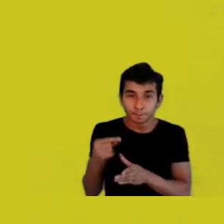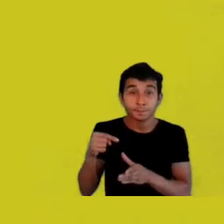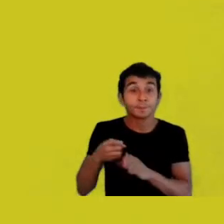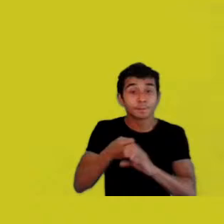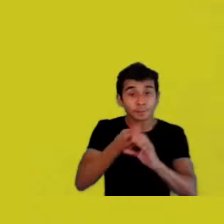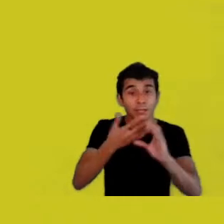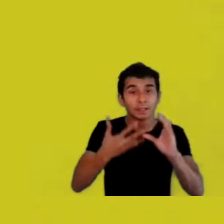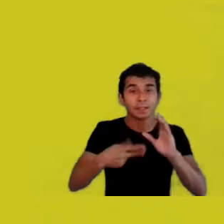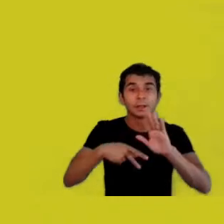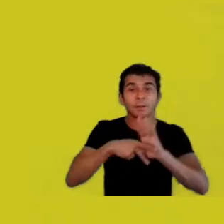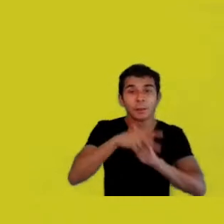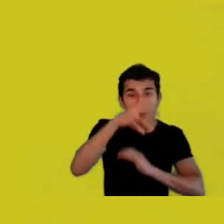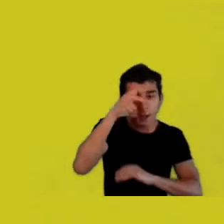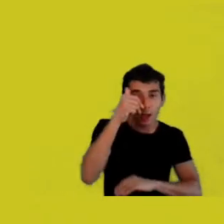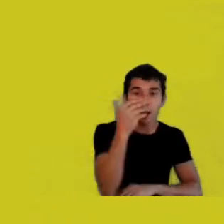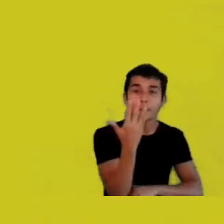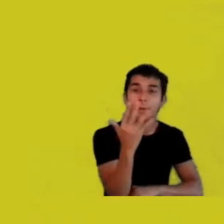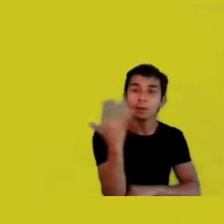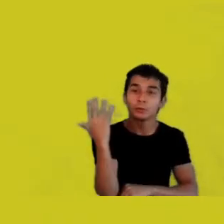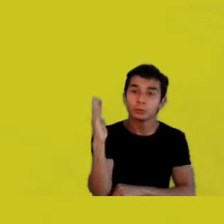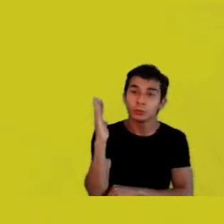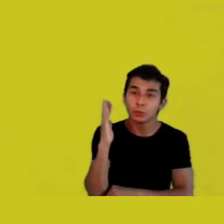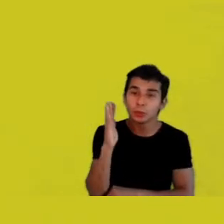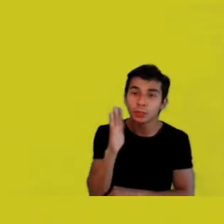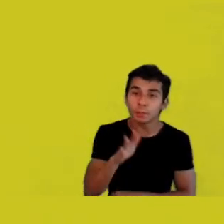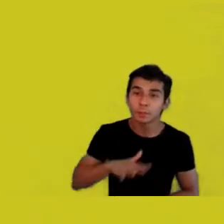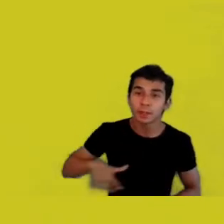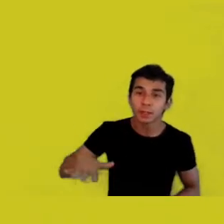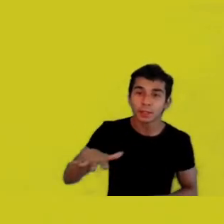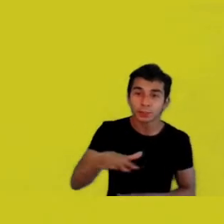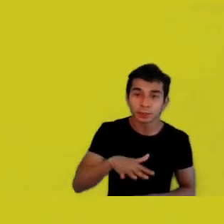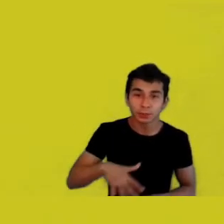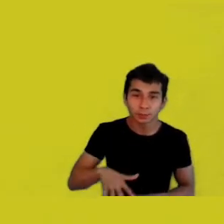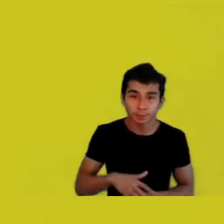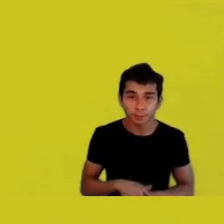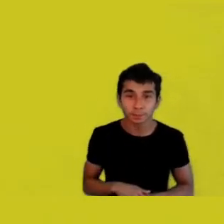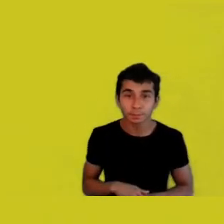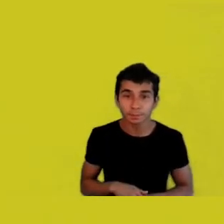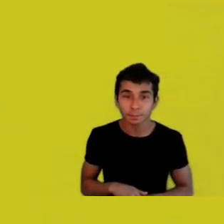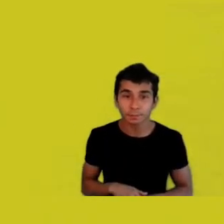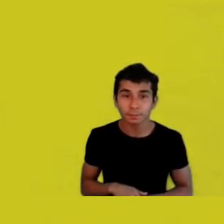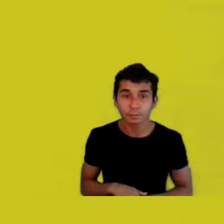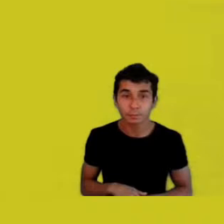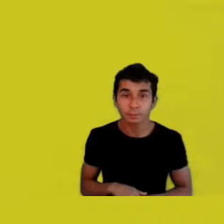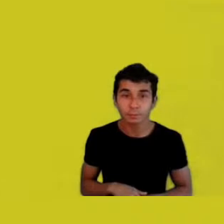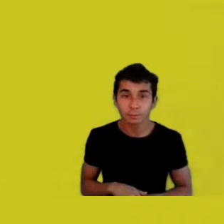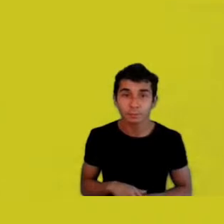of these fractal proliferations that mark this vertigo of the invisible,